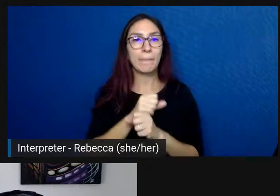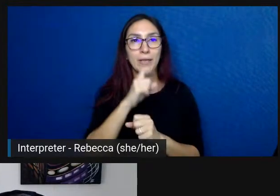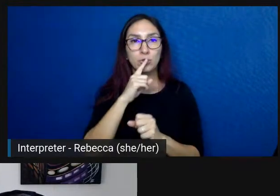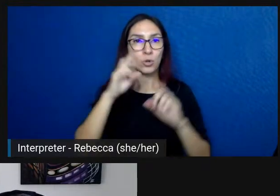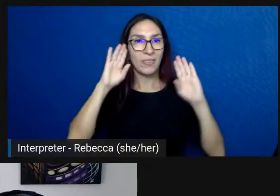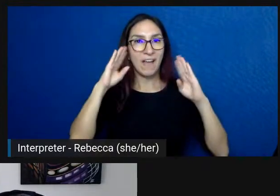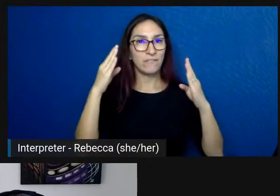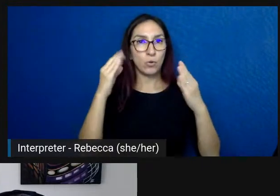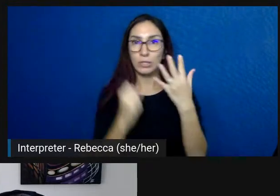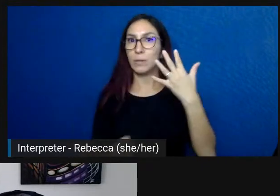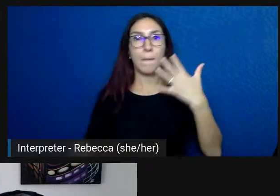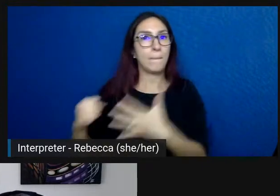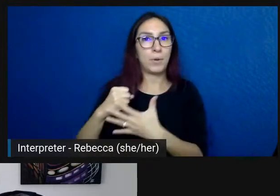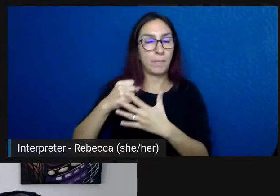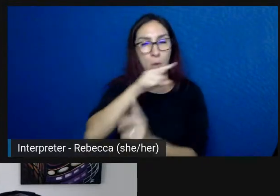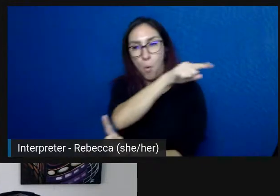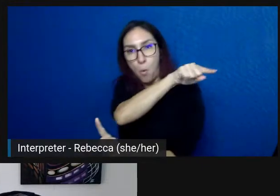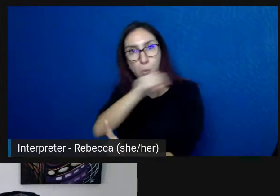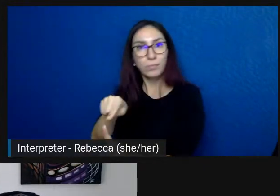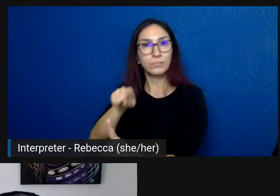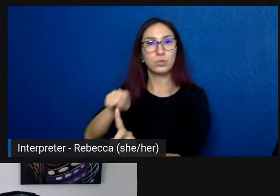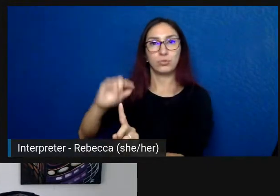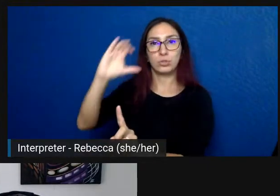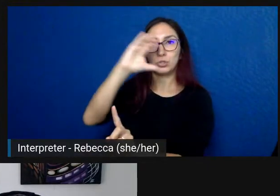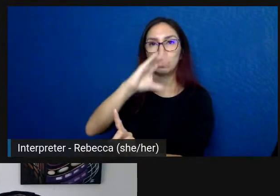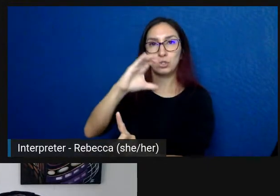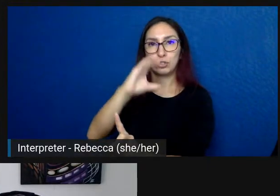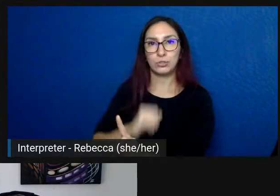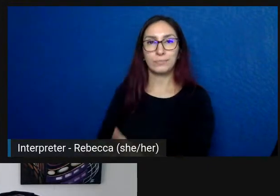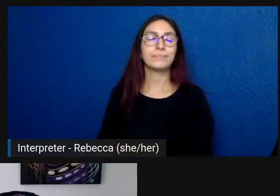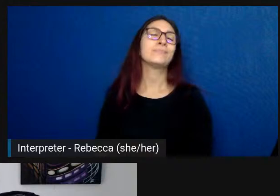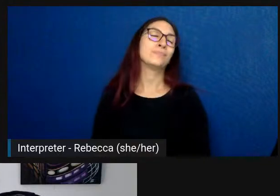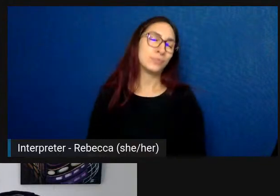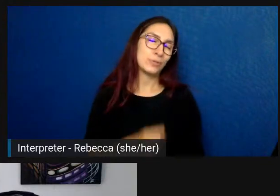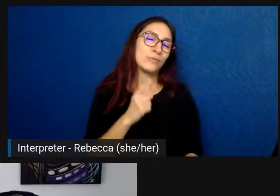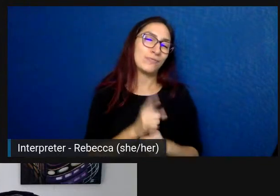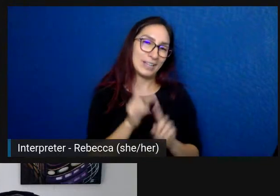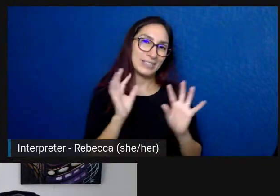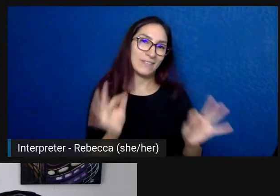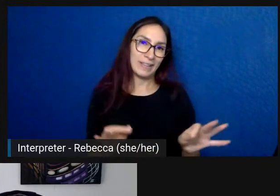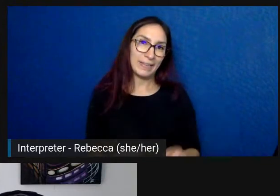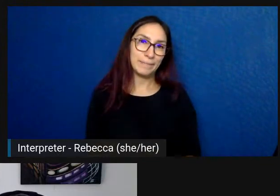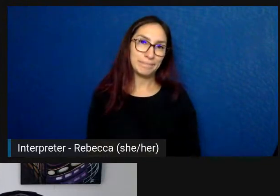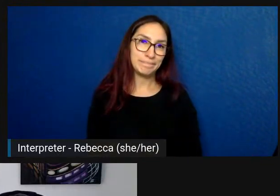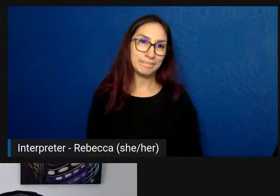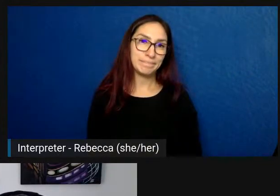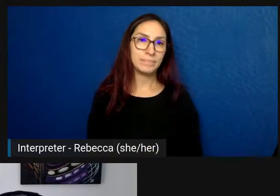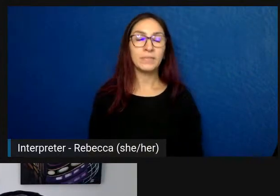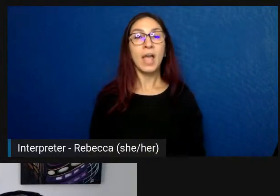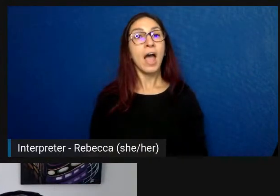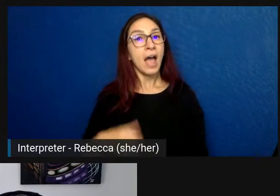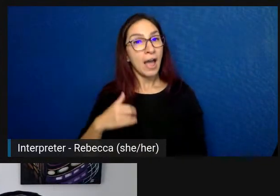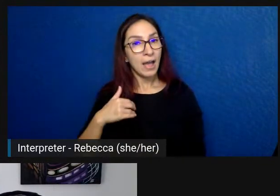the search magnifying glass and it pops up in a Modal for the search, make sure the focus goes to the search , right?